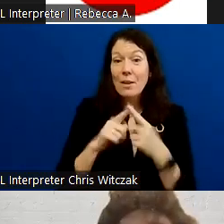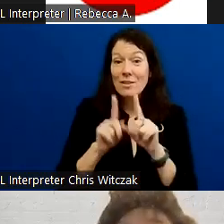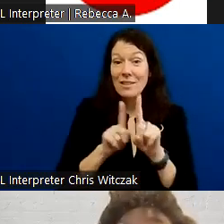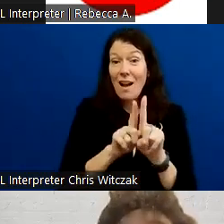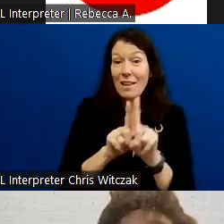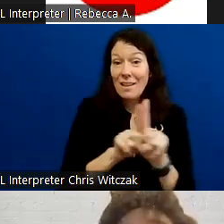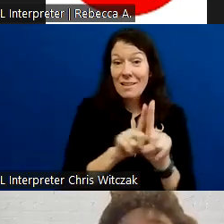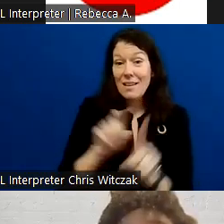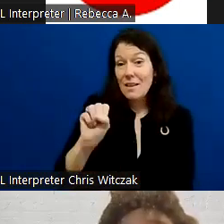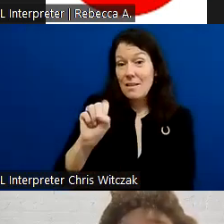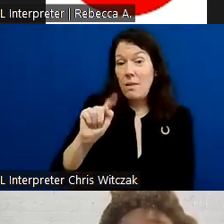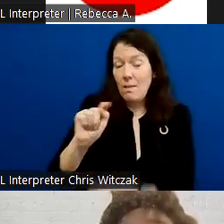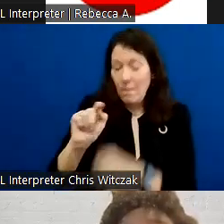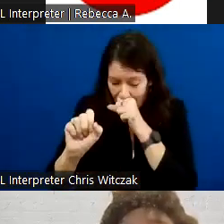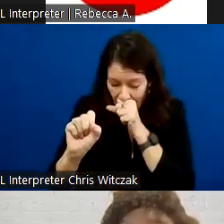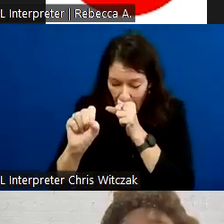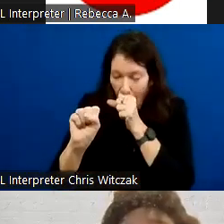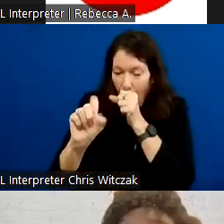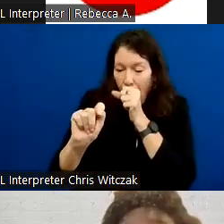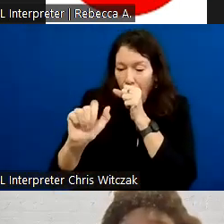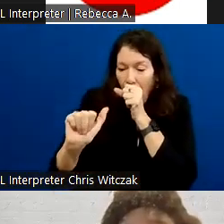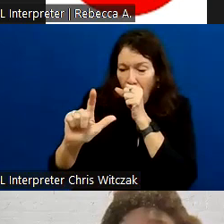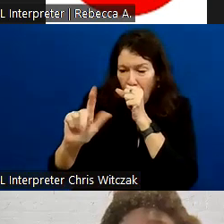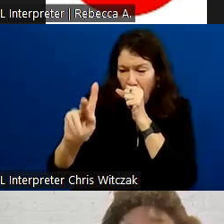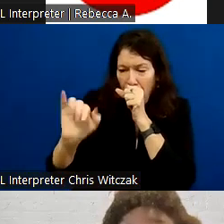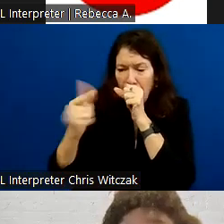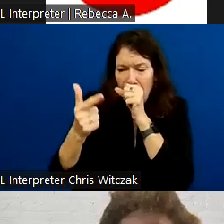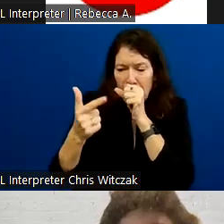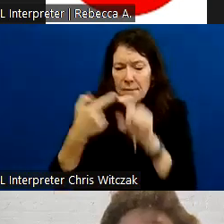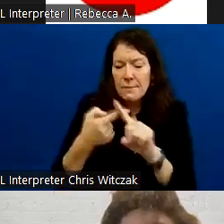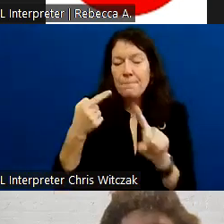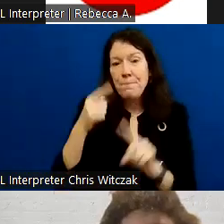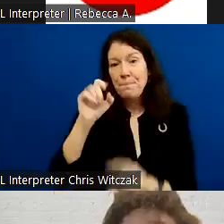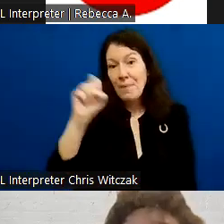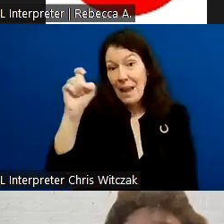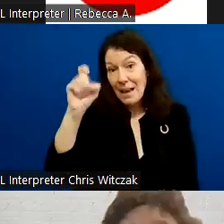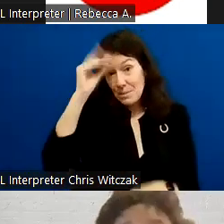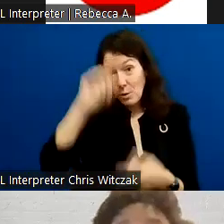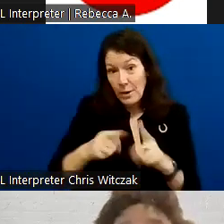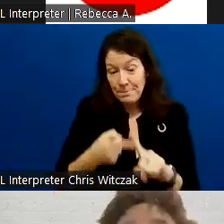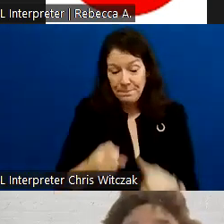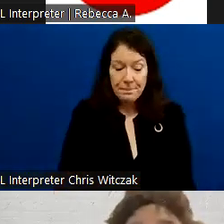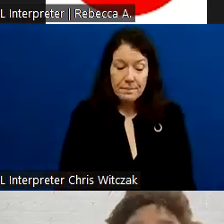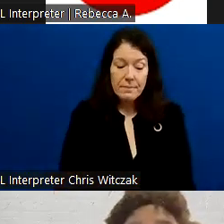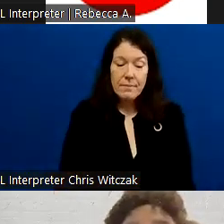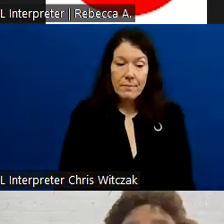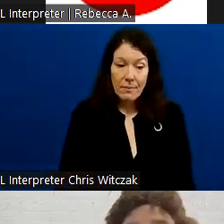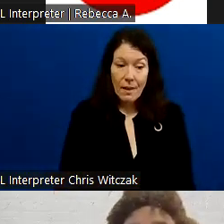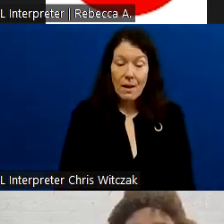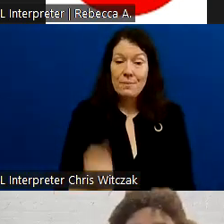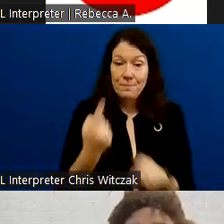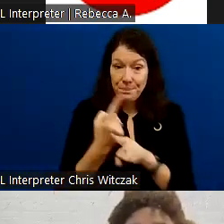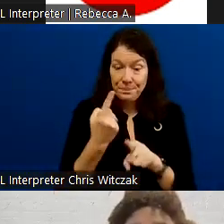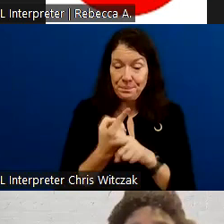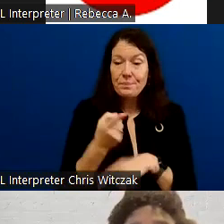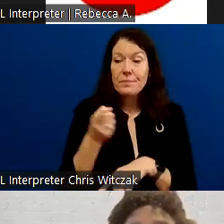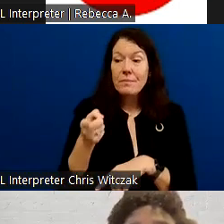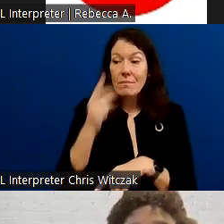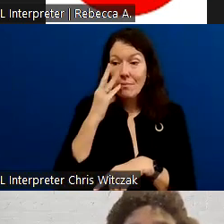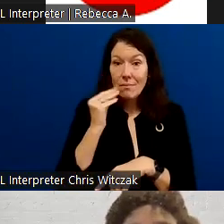about her ex that's yes so not only is she experiencing